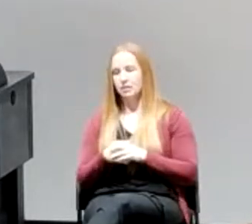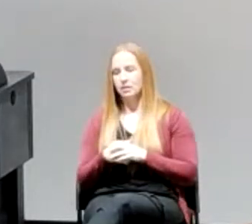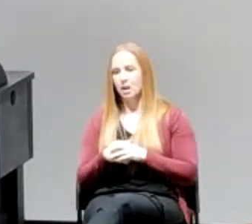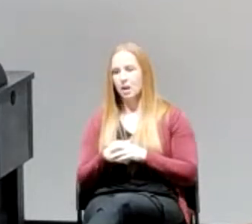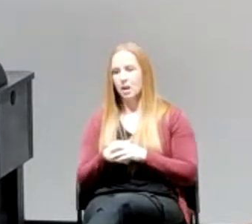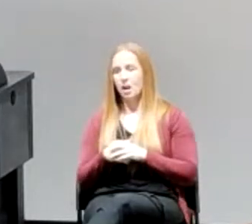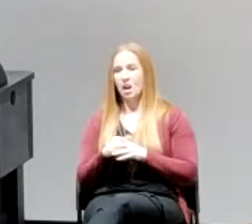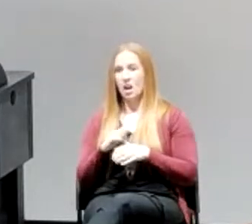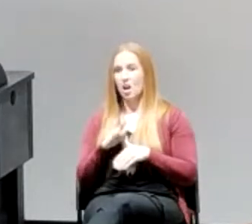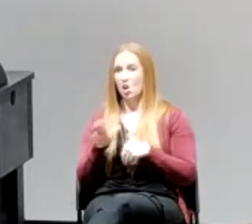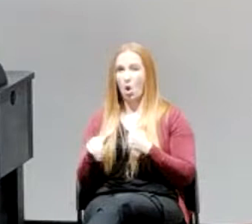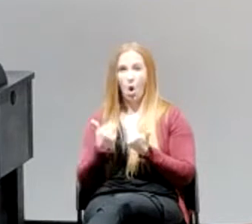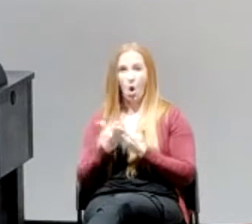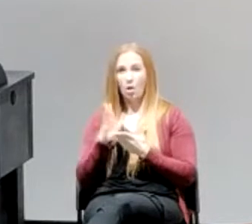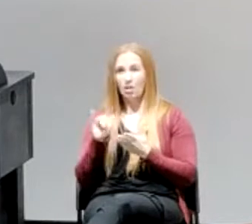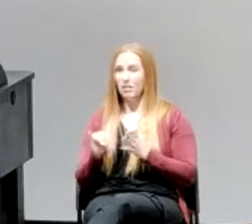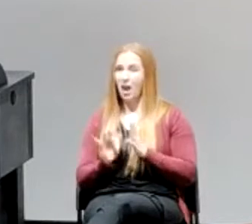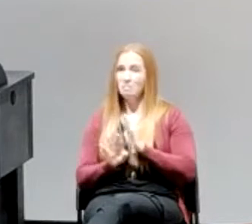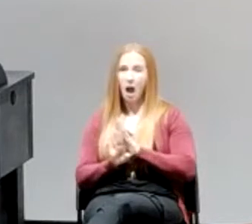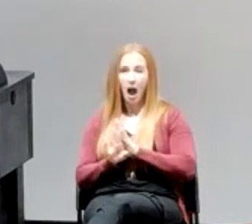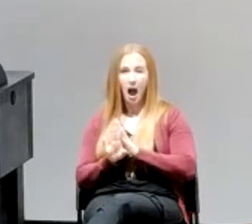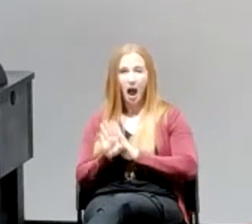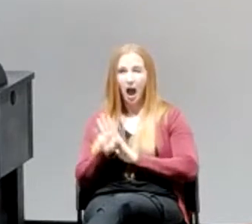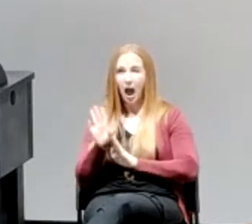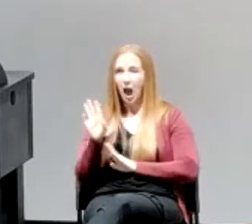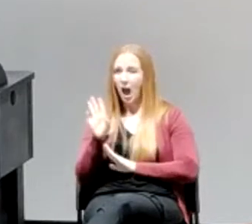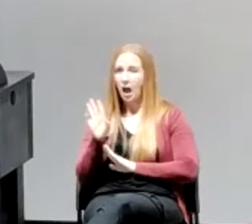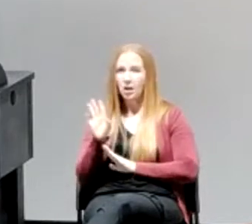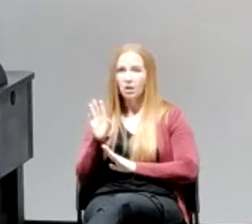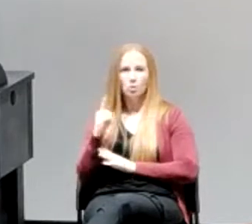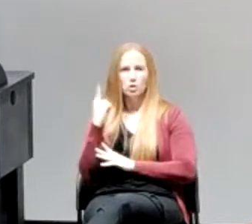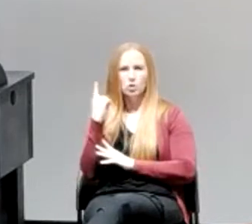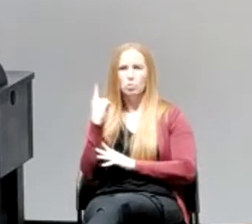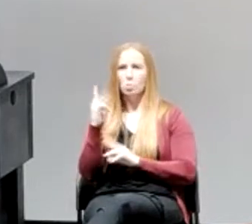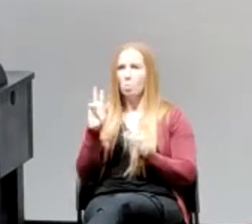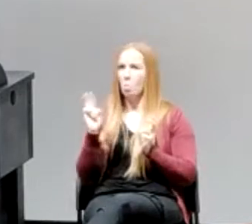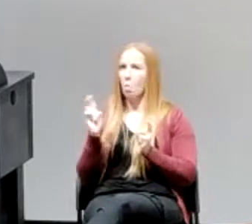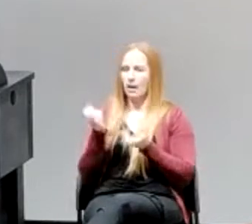We were boomtown and the cover of time and news week and the top of the fastest growing